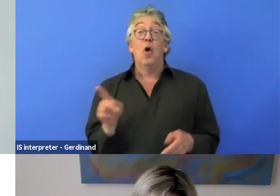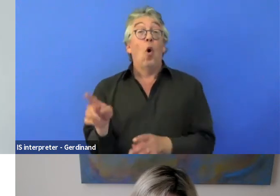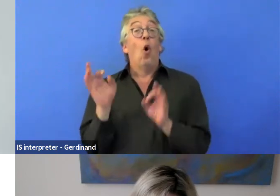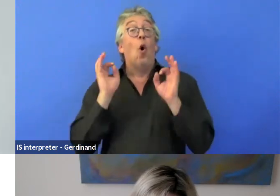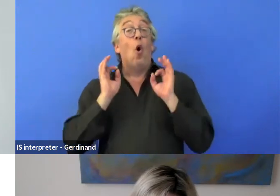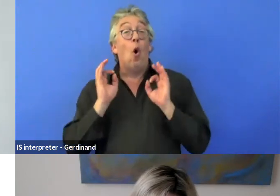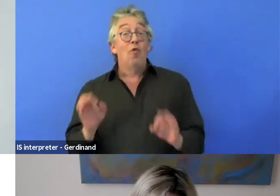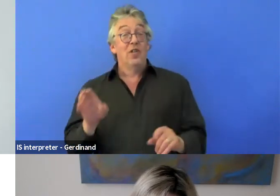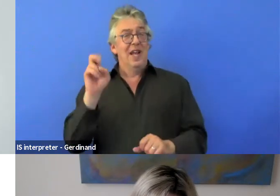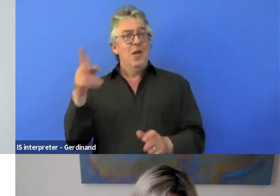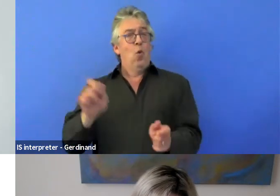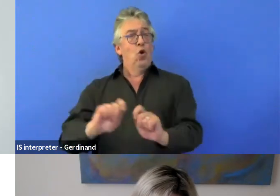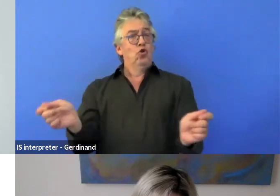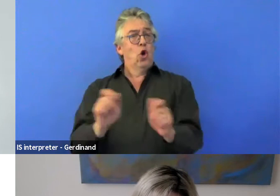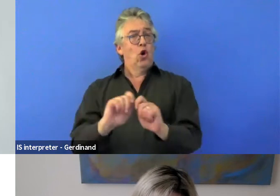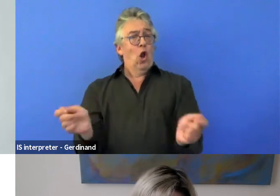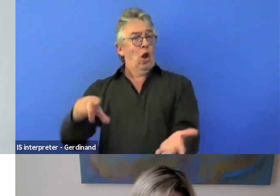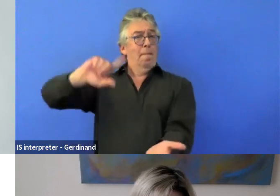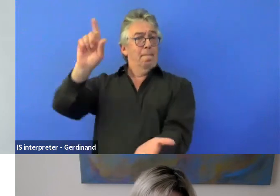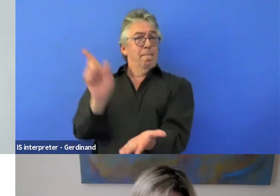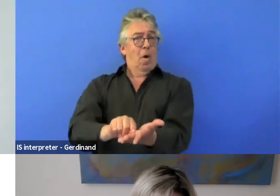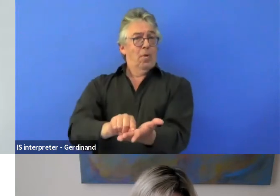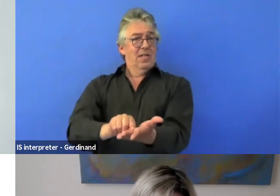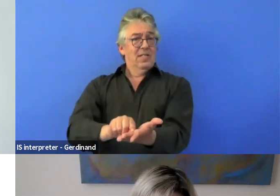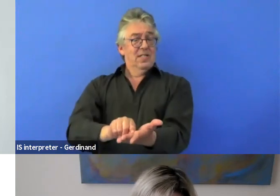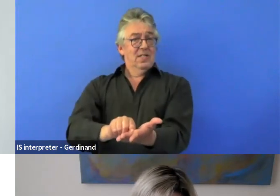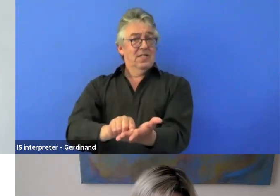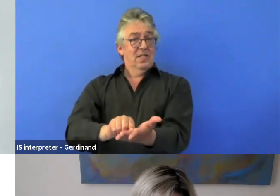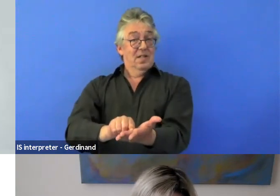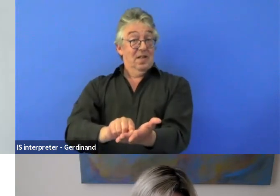the Commission must be sure that the requirements